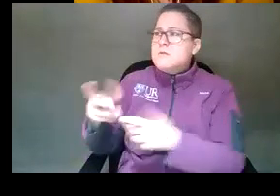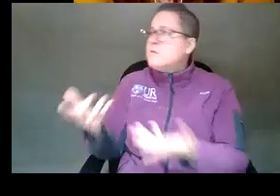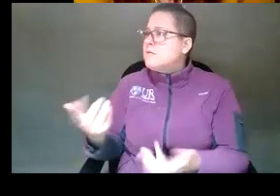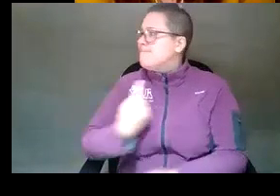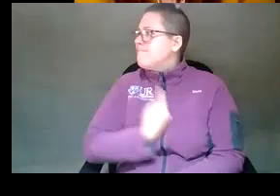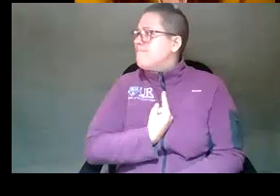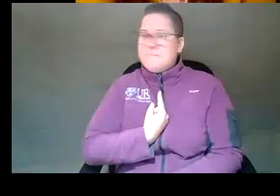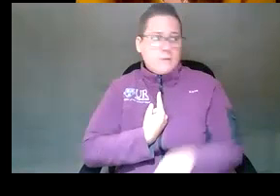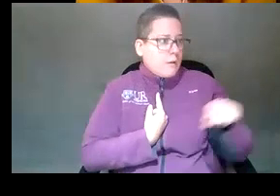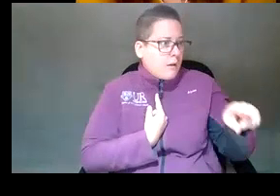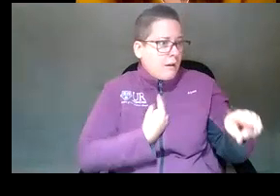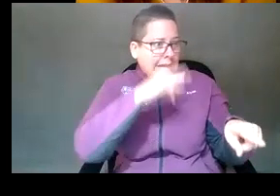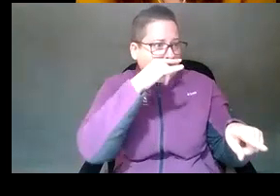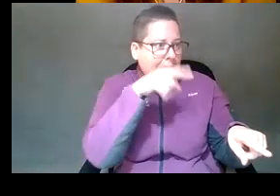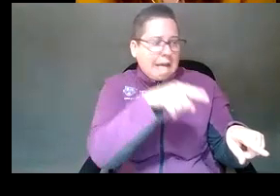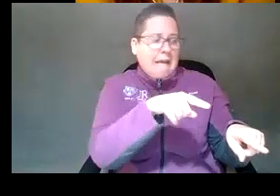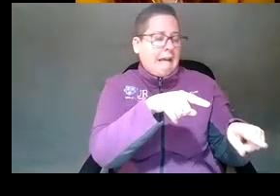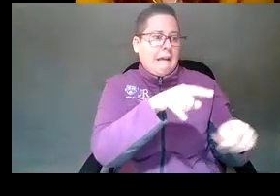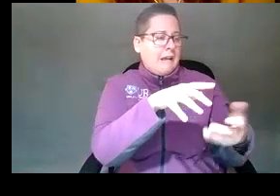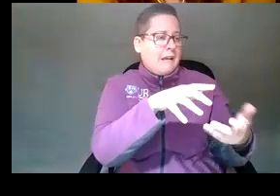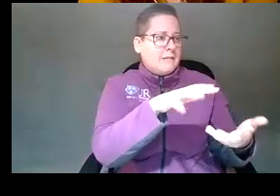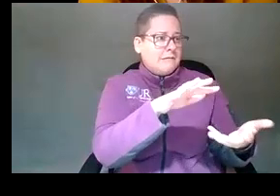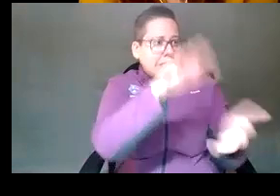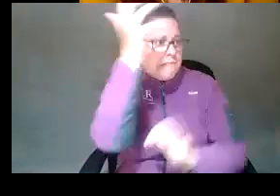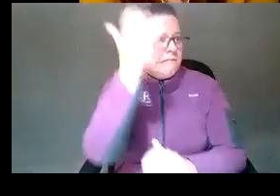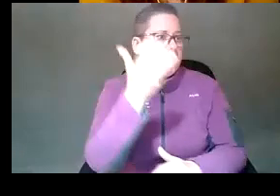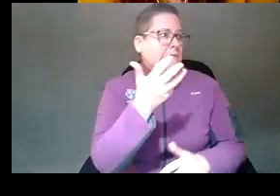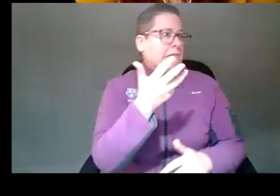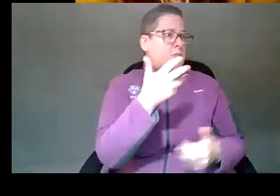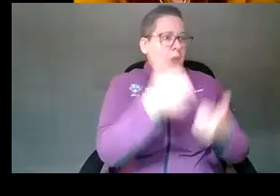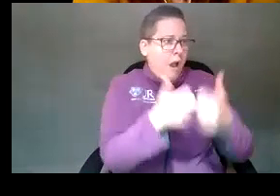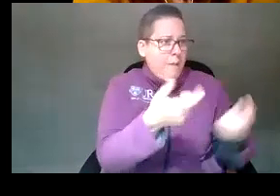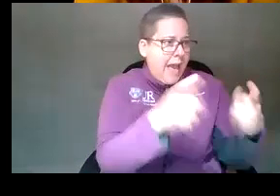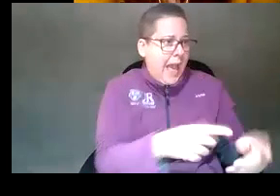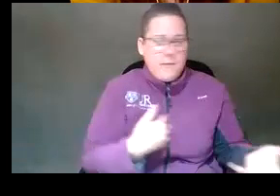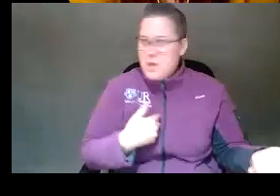behavioral or emotional distress and just how that can really prevent present rather a challenge